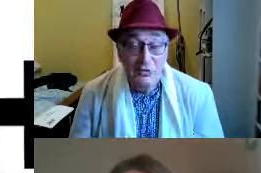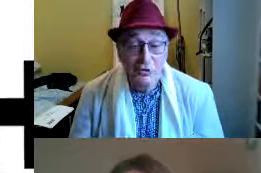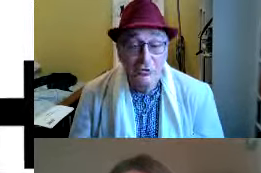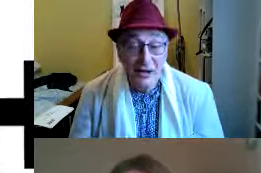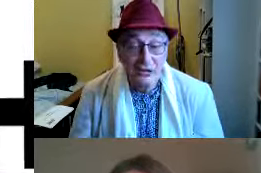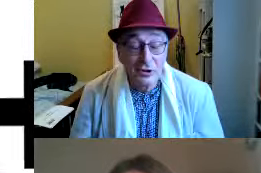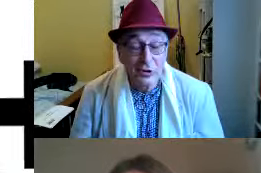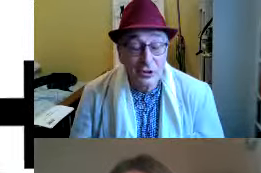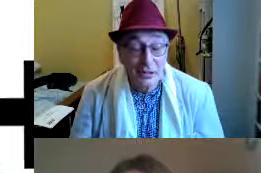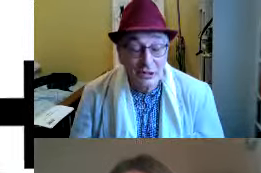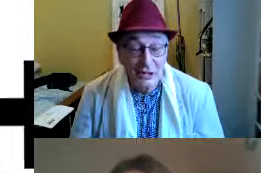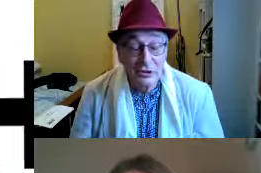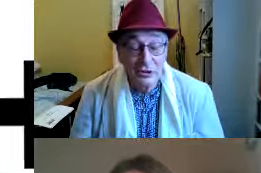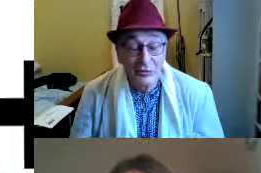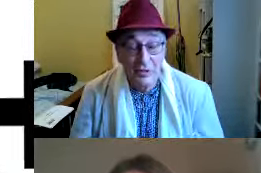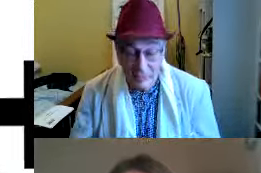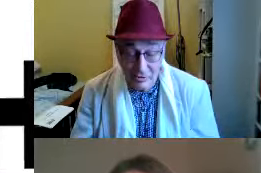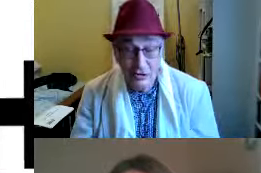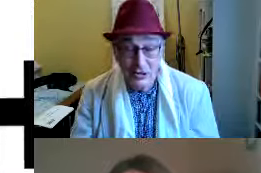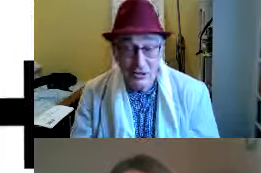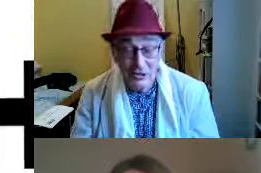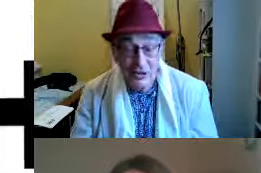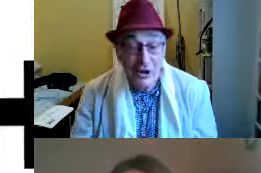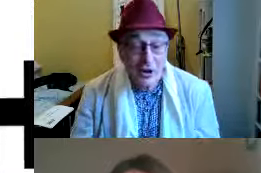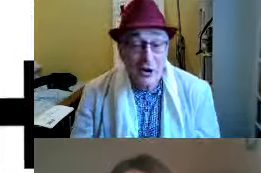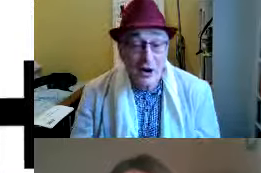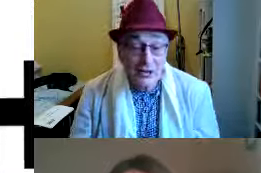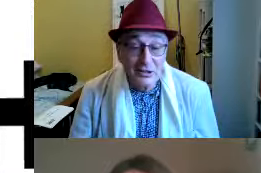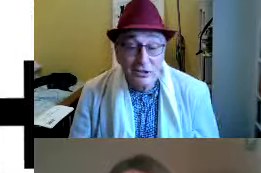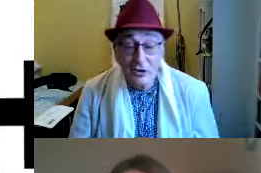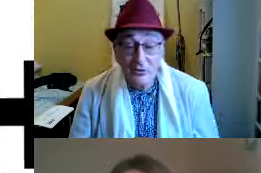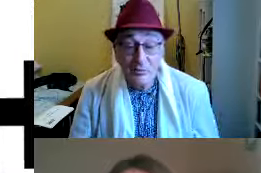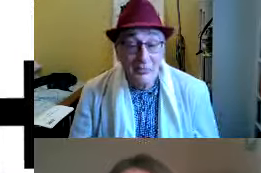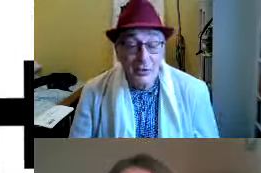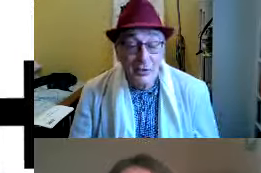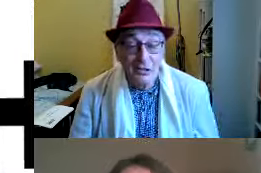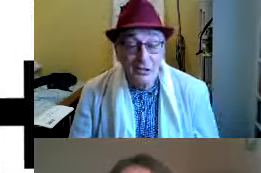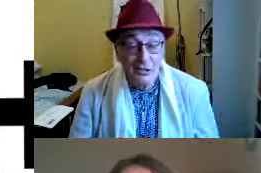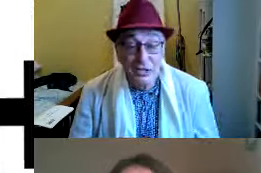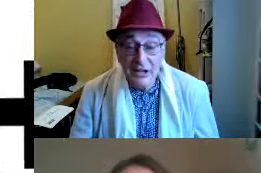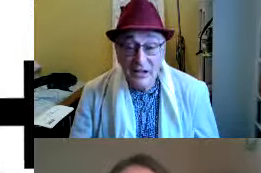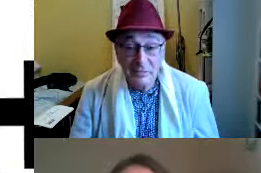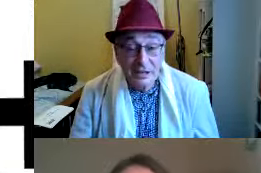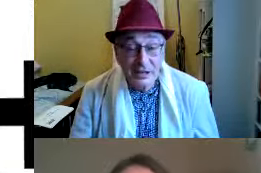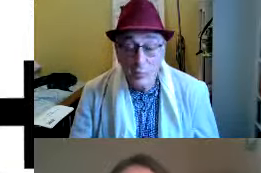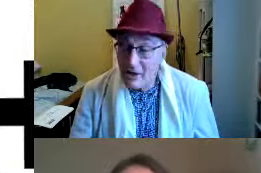create documentation of their process and and document what they do on the day in whatever